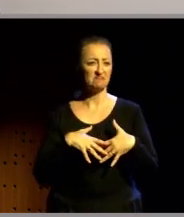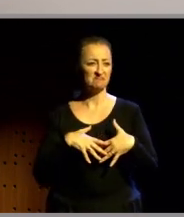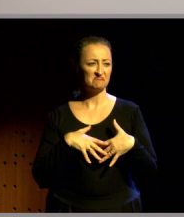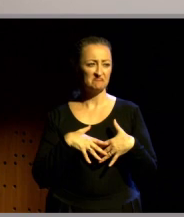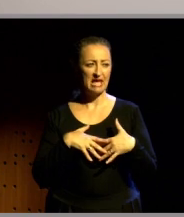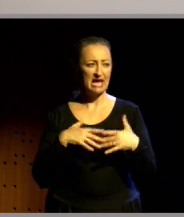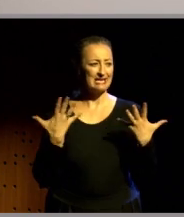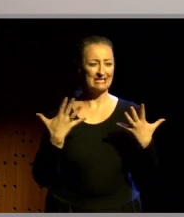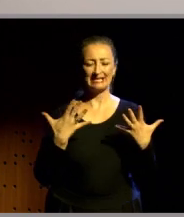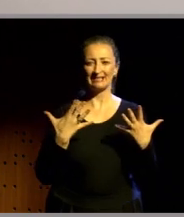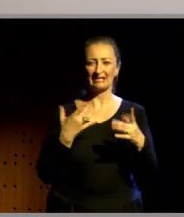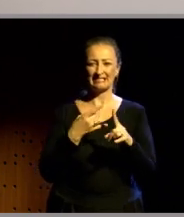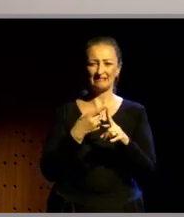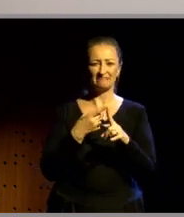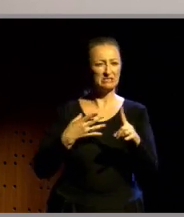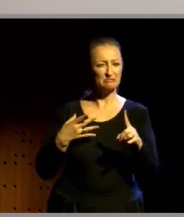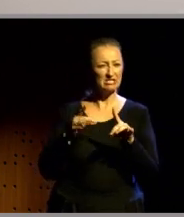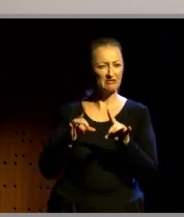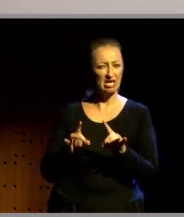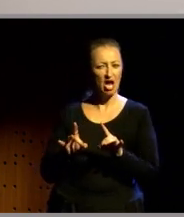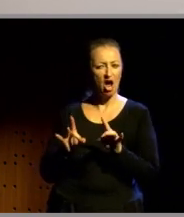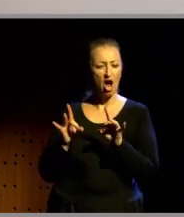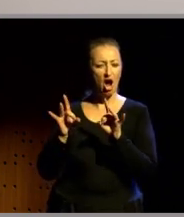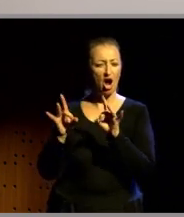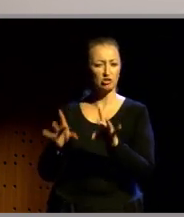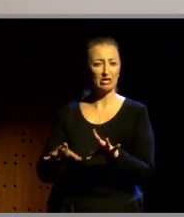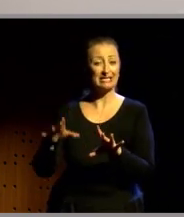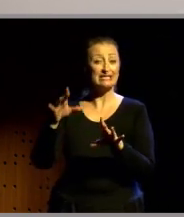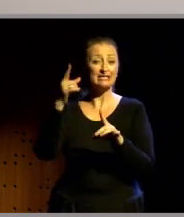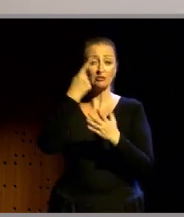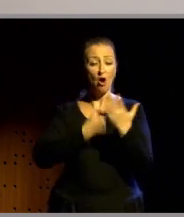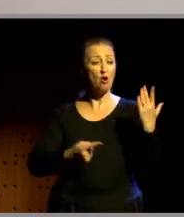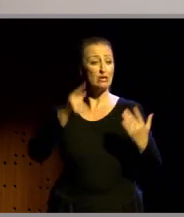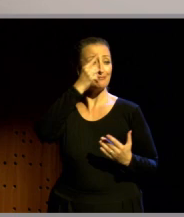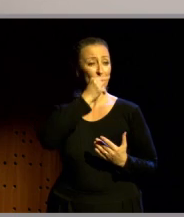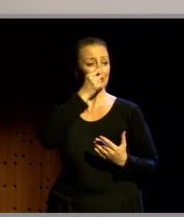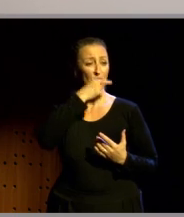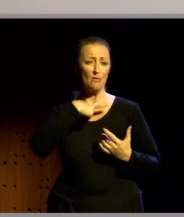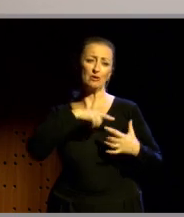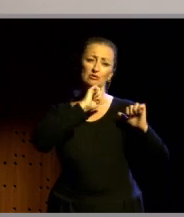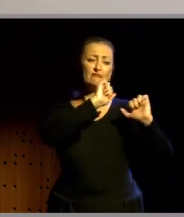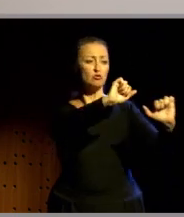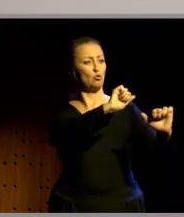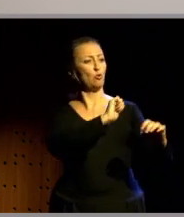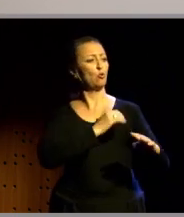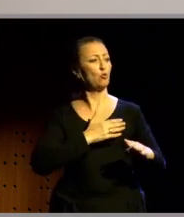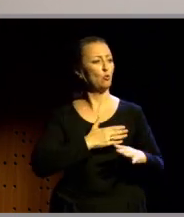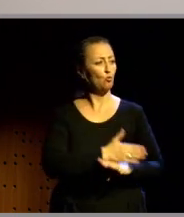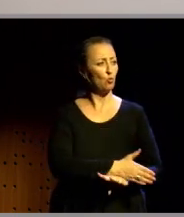Australian is possible because of your work and your practice. And so that's why it wasn't put aside as